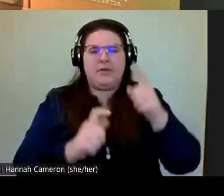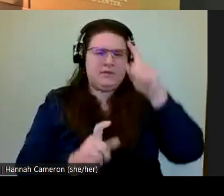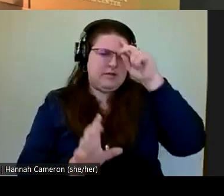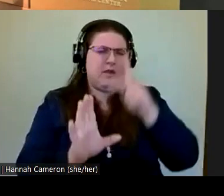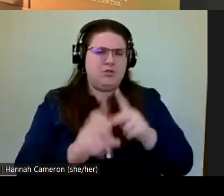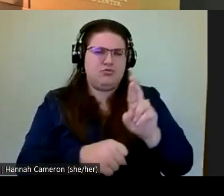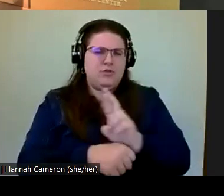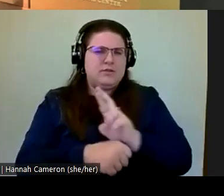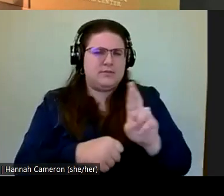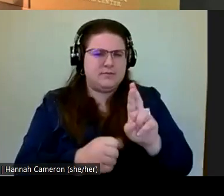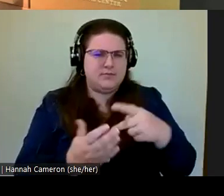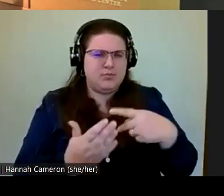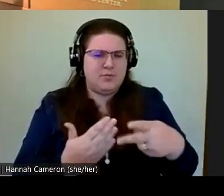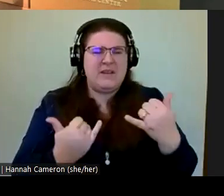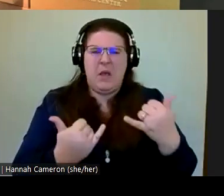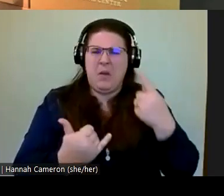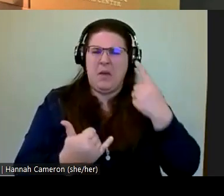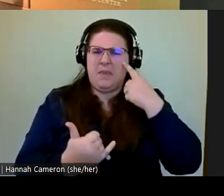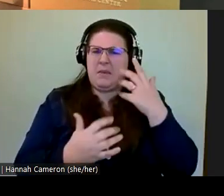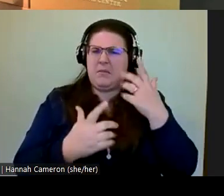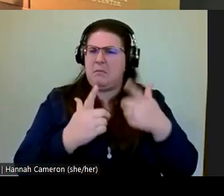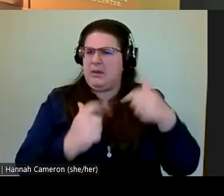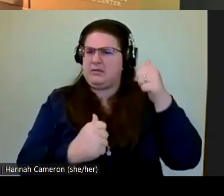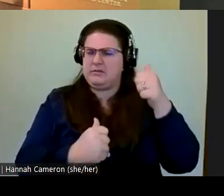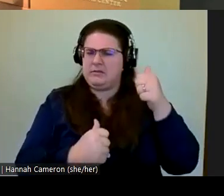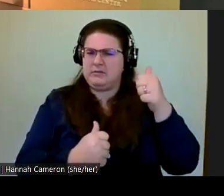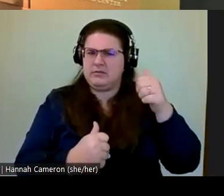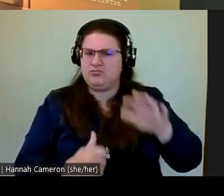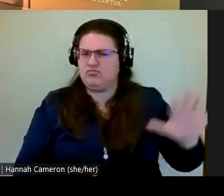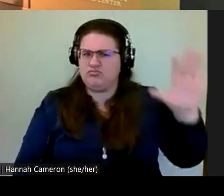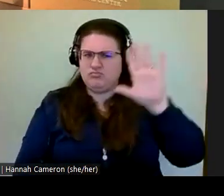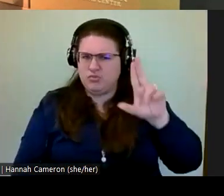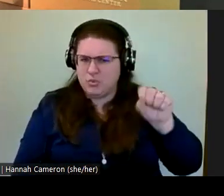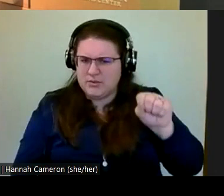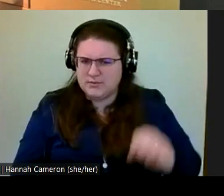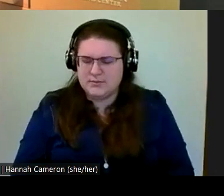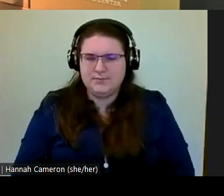now have the largest psychi residency program in the US our residents are in Seattle uh they're